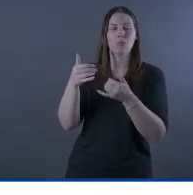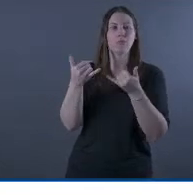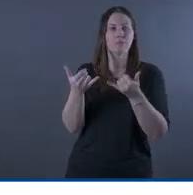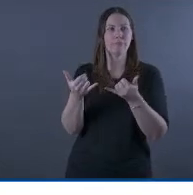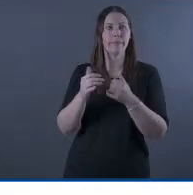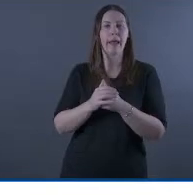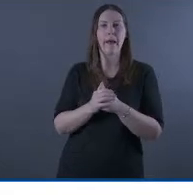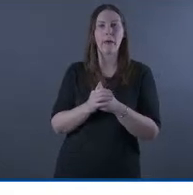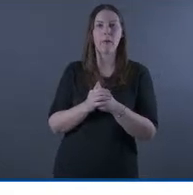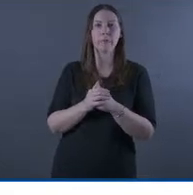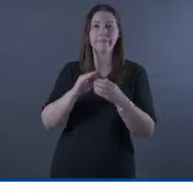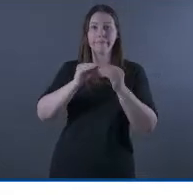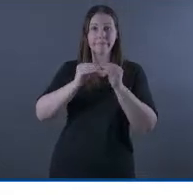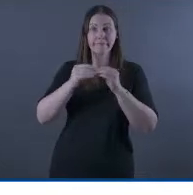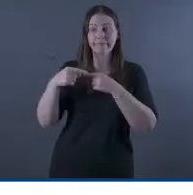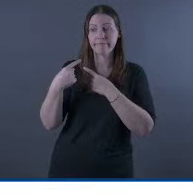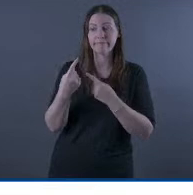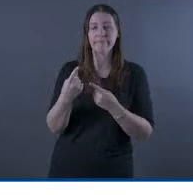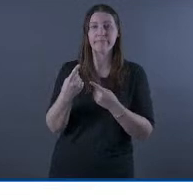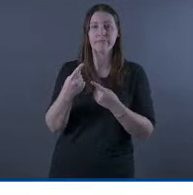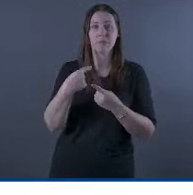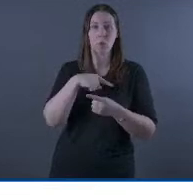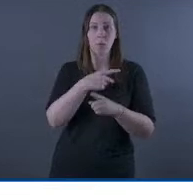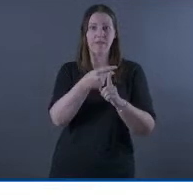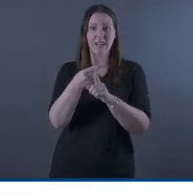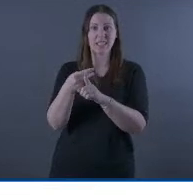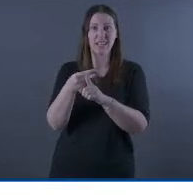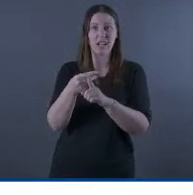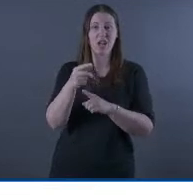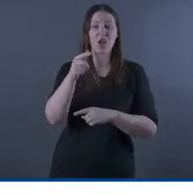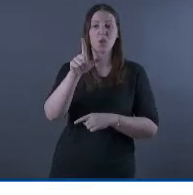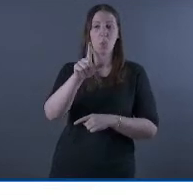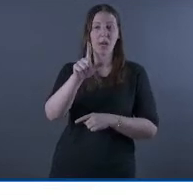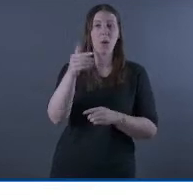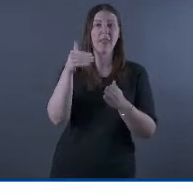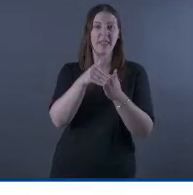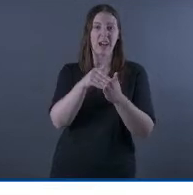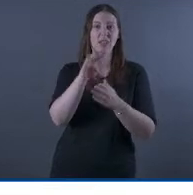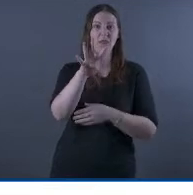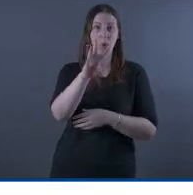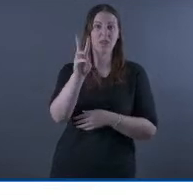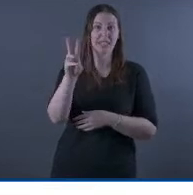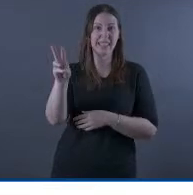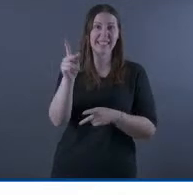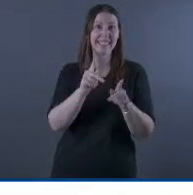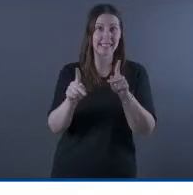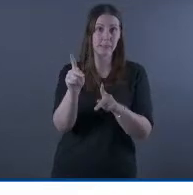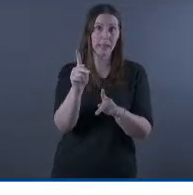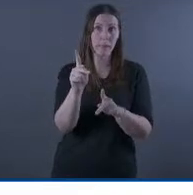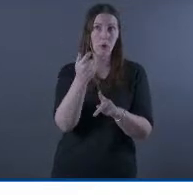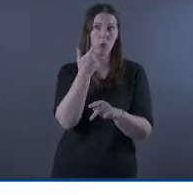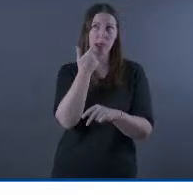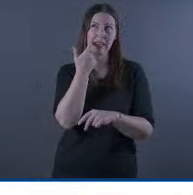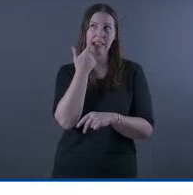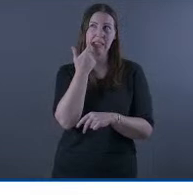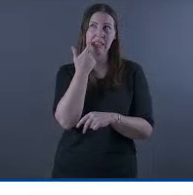we've actually done a total of 21,466 people. This was actually a couple of days ago. That's a couple thousand more now,